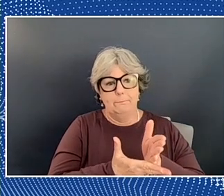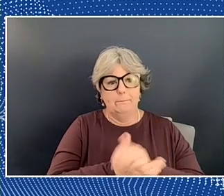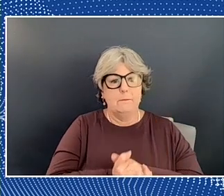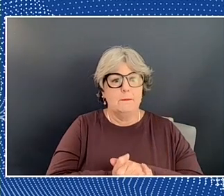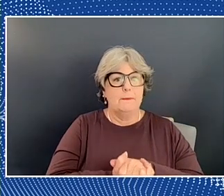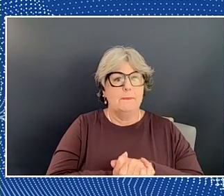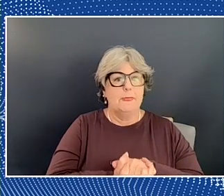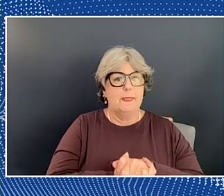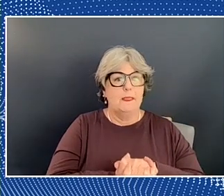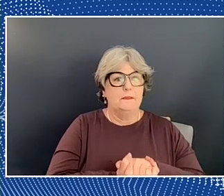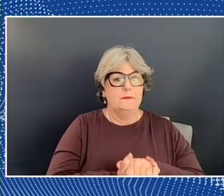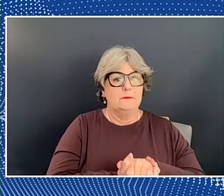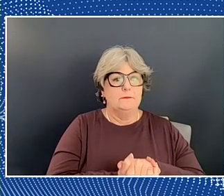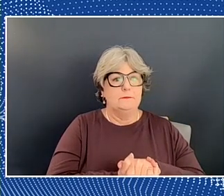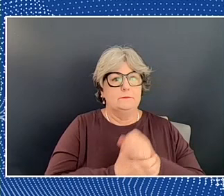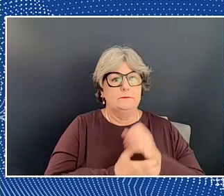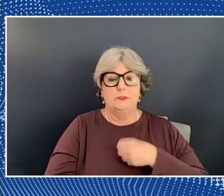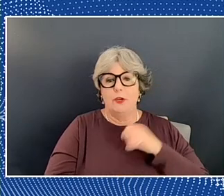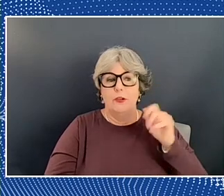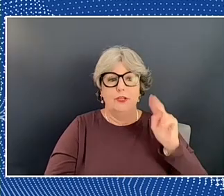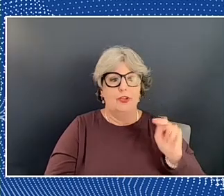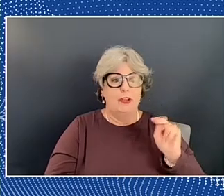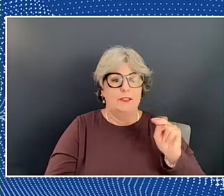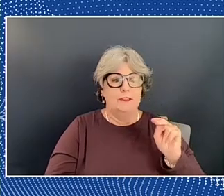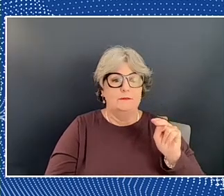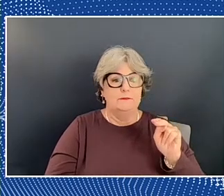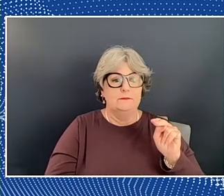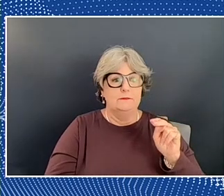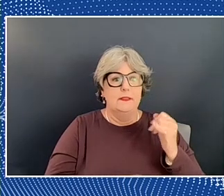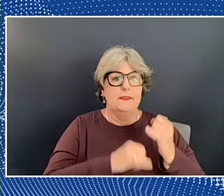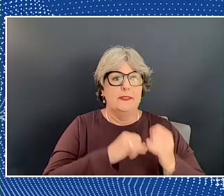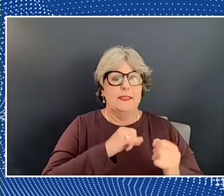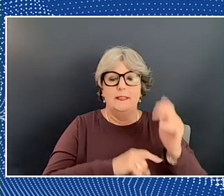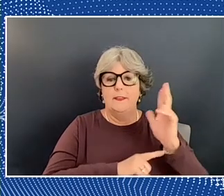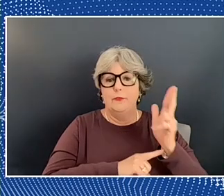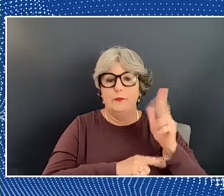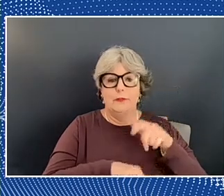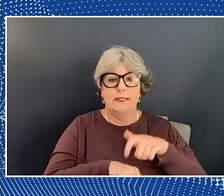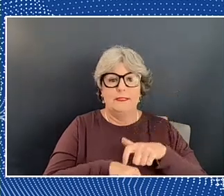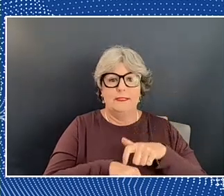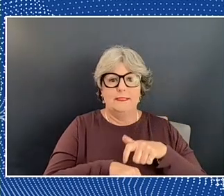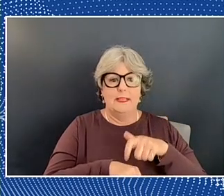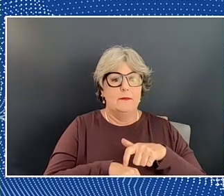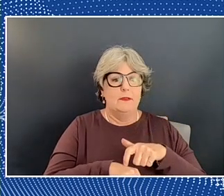I'm sorry, John. That was the end of the three-minute period. So we have our last speaker.